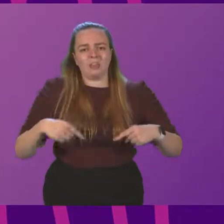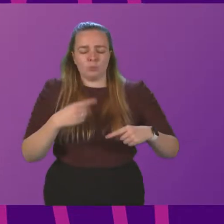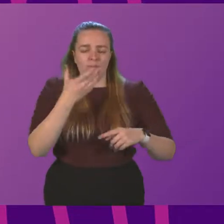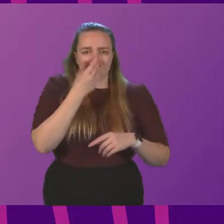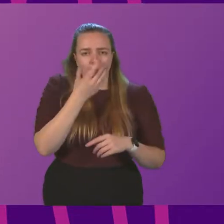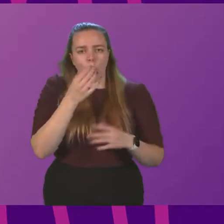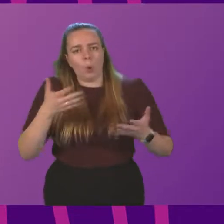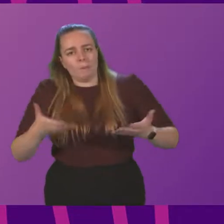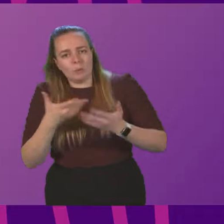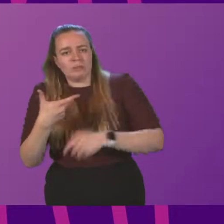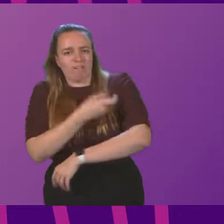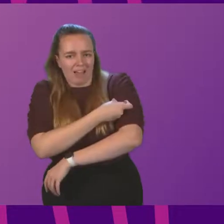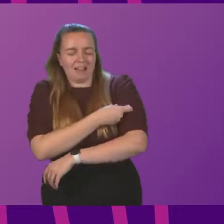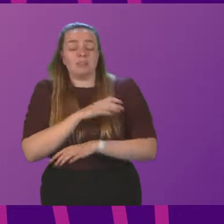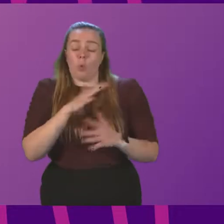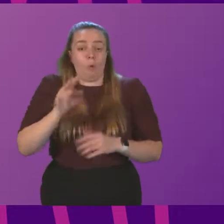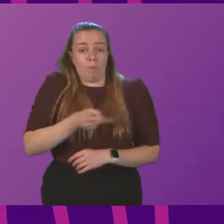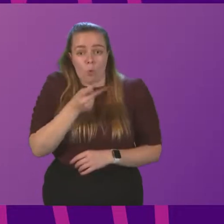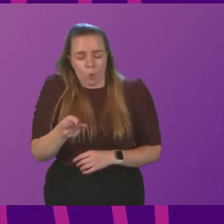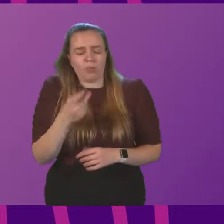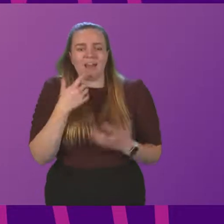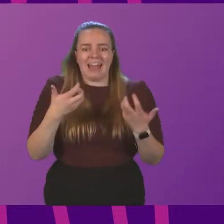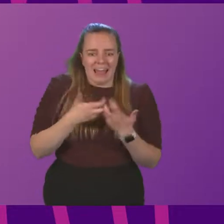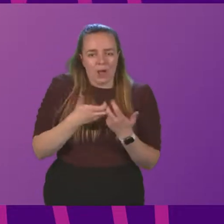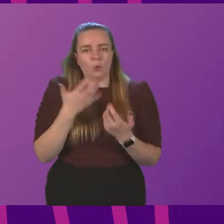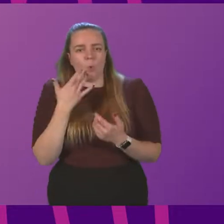a flu vaccination, a Covid booster or both and how and when they will be invited.